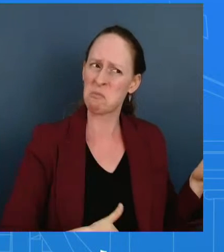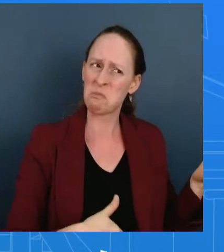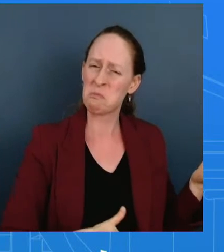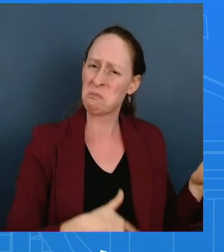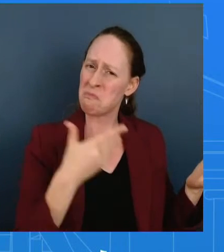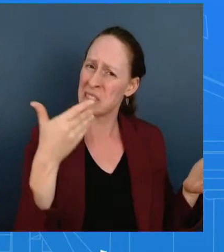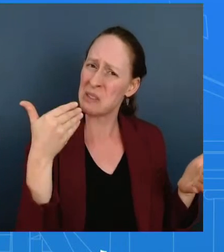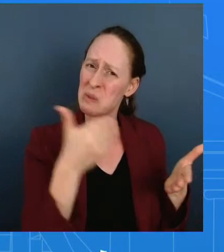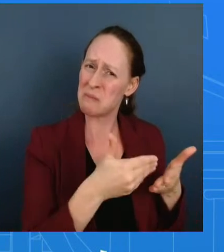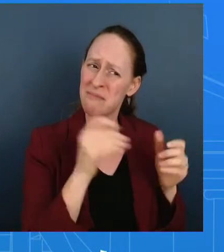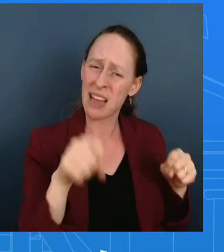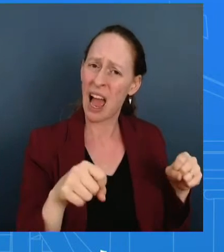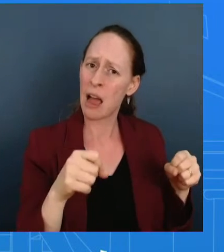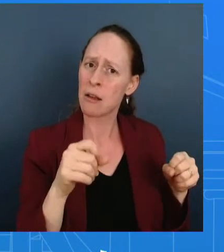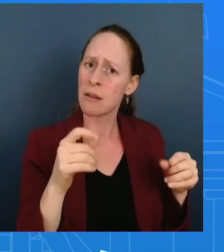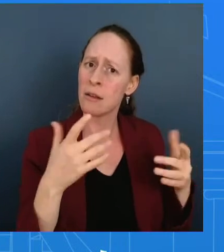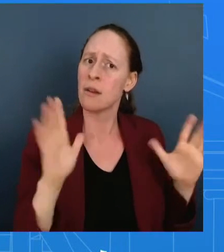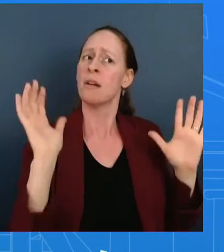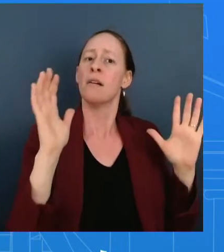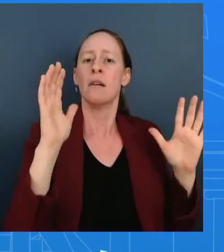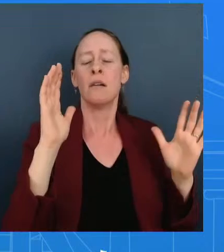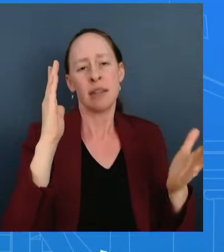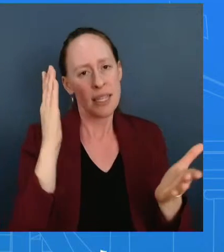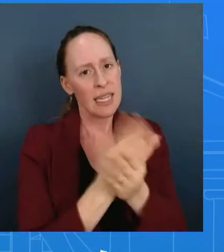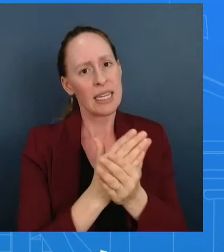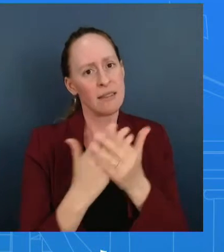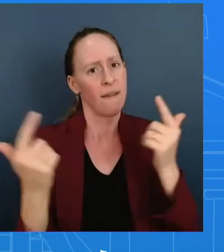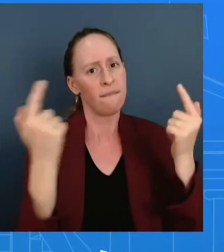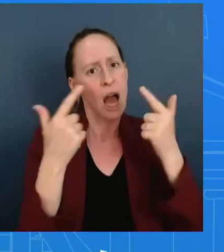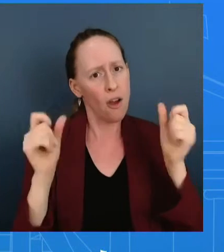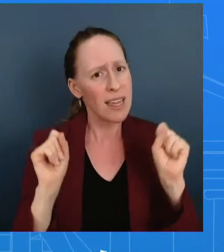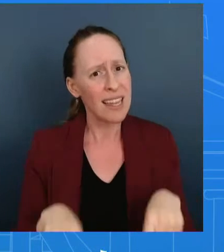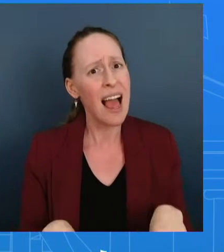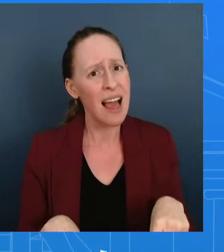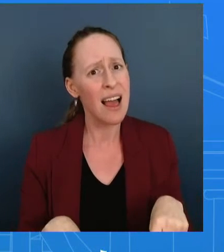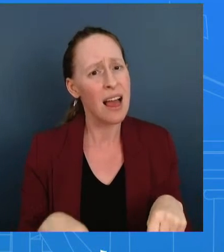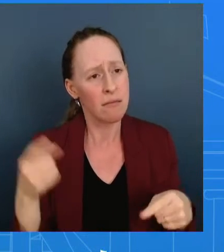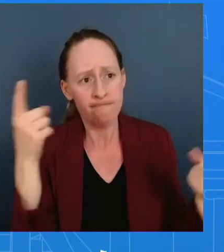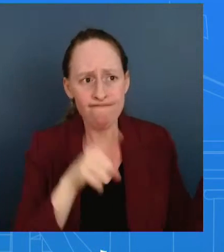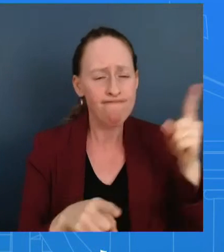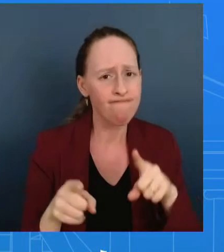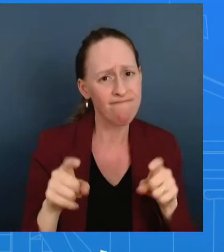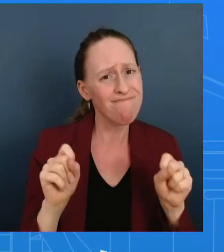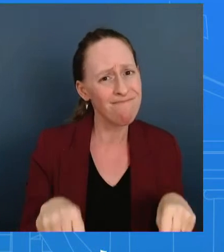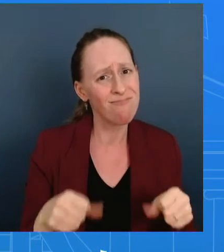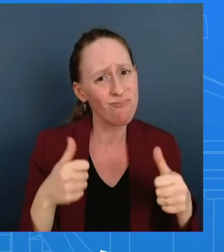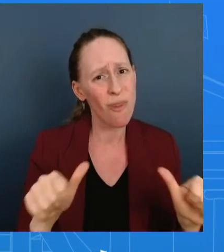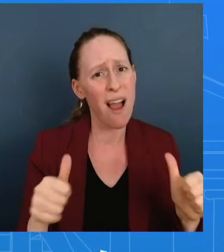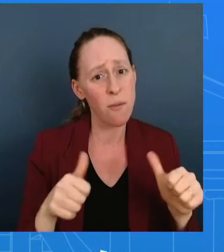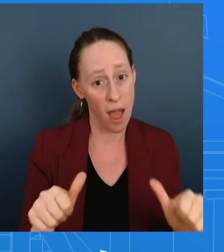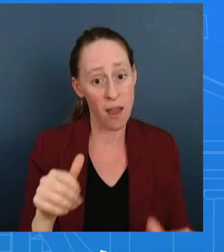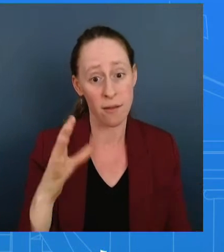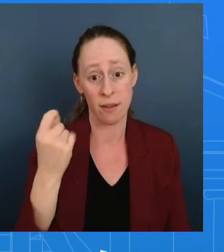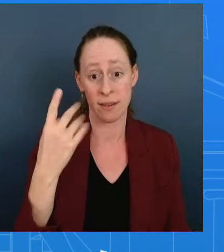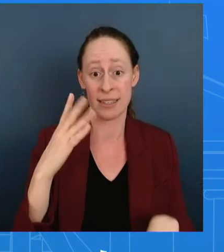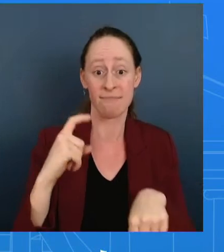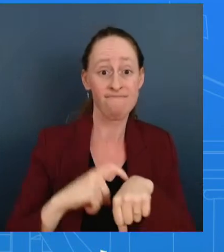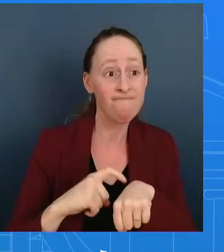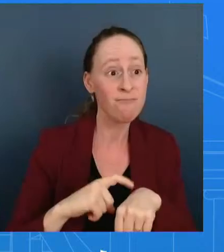Ms. Jean-Pierre: Go ahead, David. The Press: Within days? Mr. Kirby: I couldn't give you a date certain. Ms. Jean-Pierre: Go ahead, David. The Press: Thank you. John, thanks for doing this.